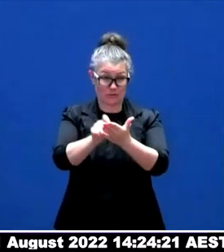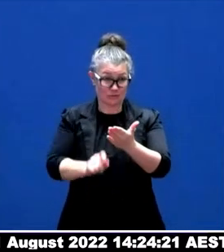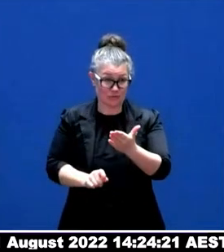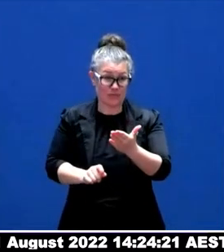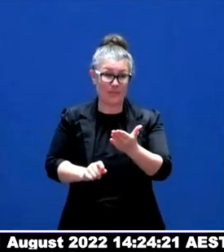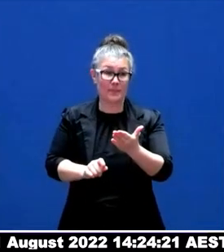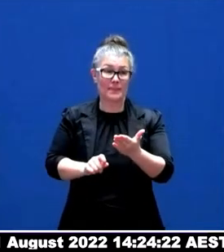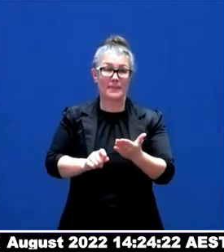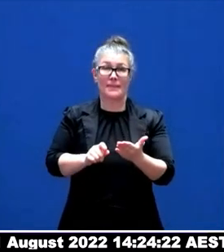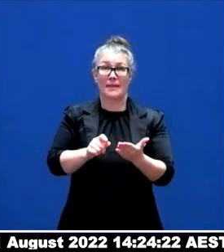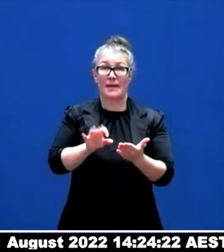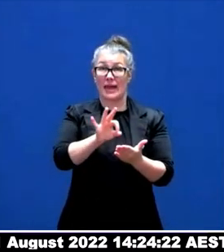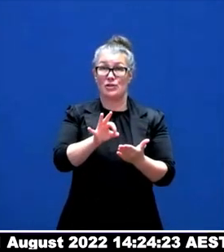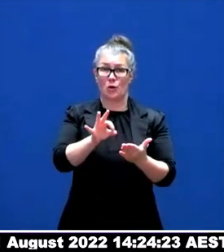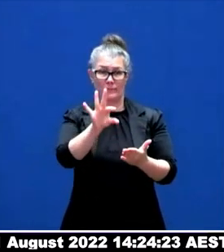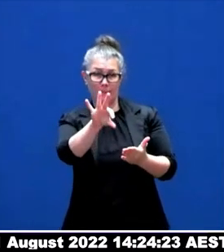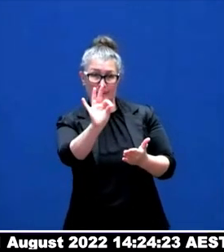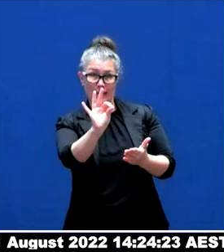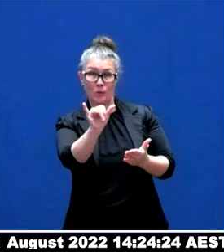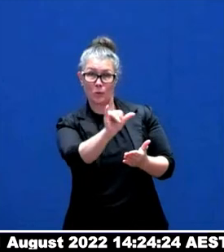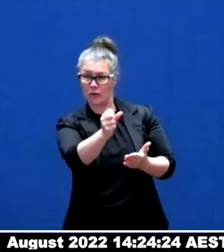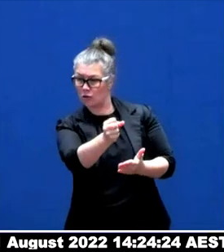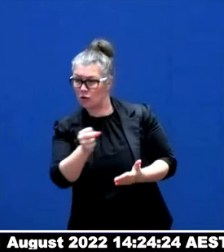We can't be pointing business to particular providers.